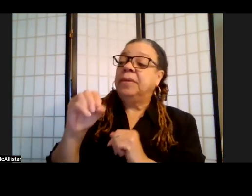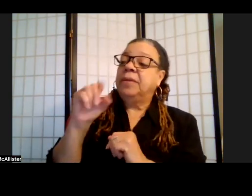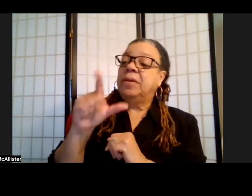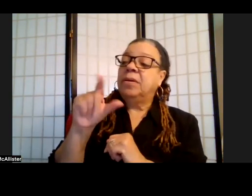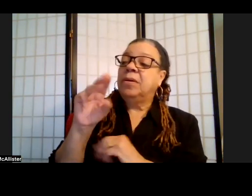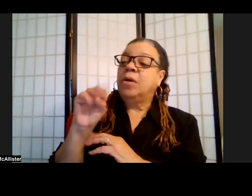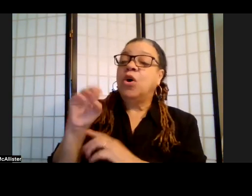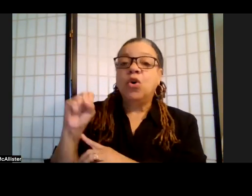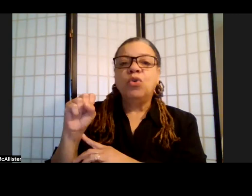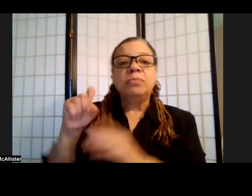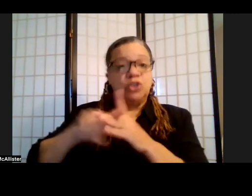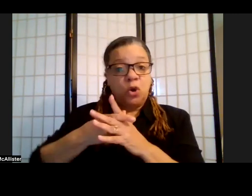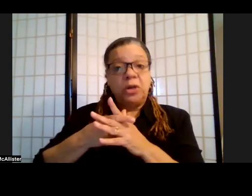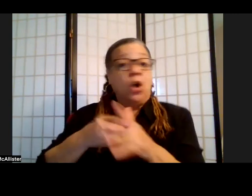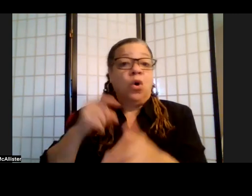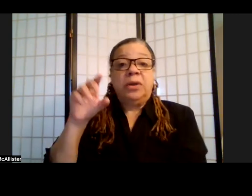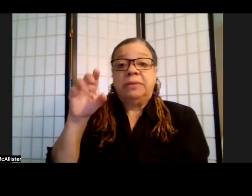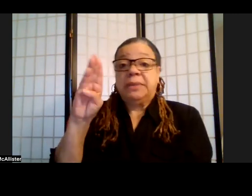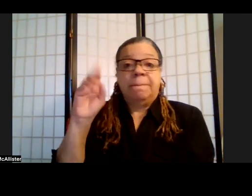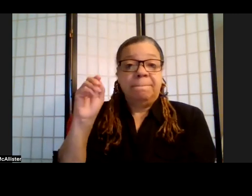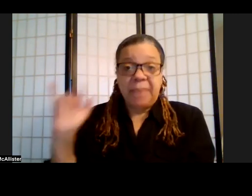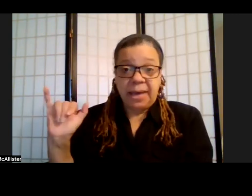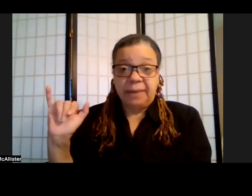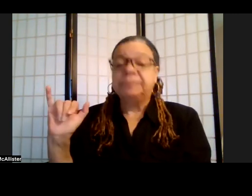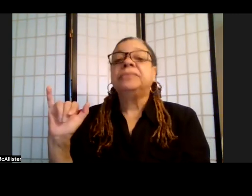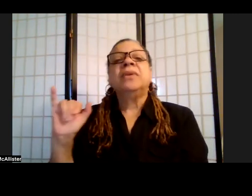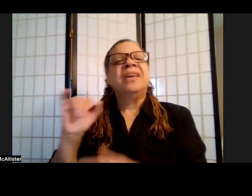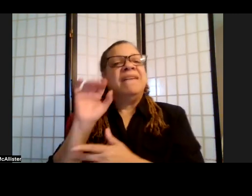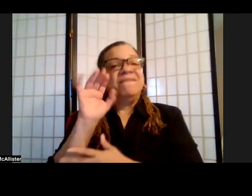on Subic Bay, Olongapo, was home to nearly 5,000 sex workers.